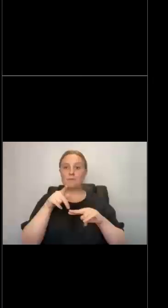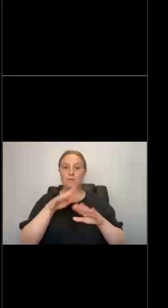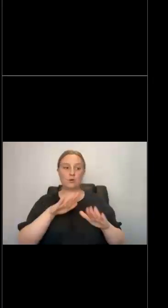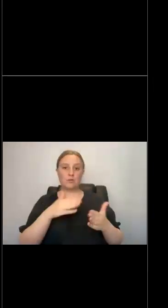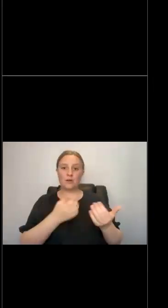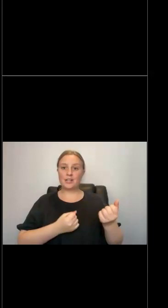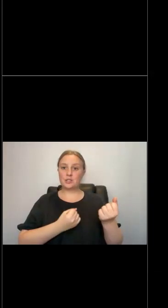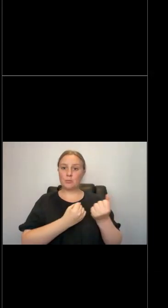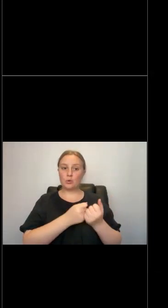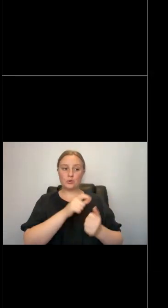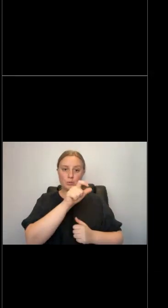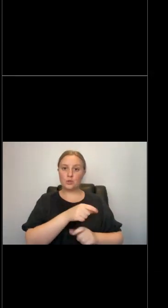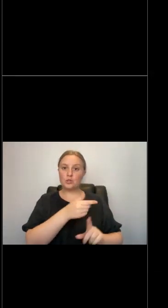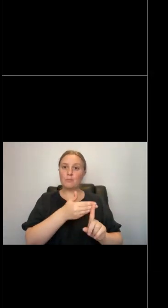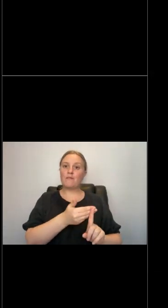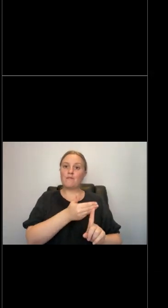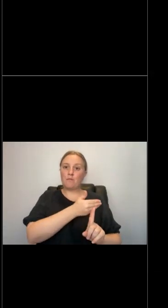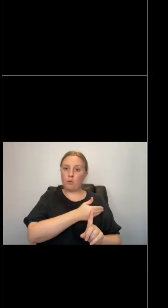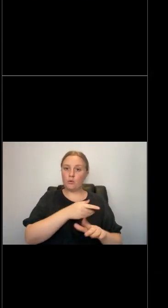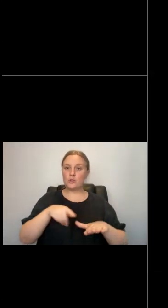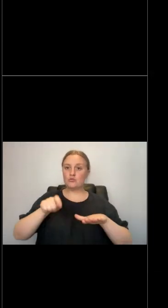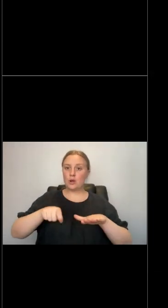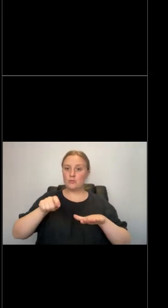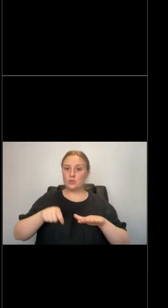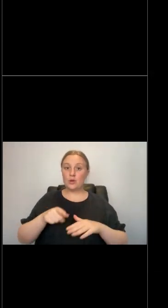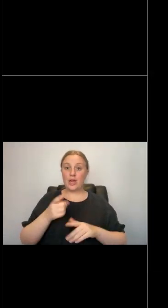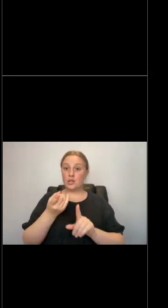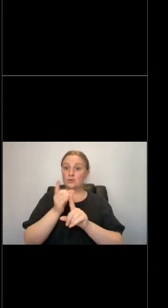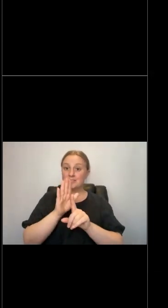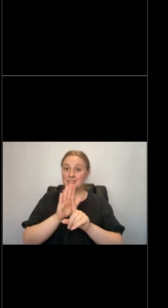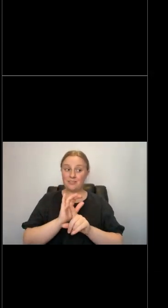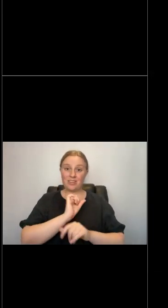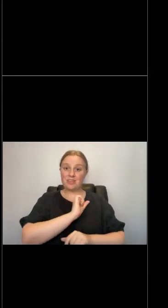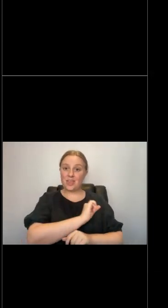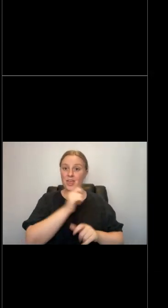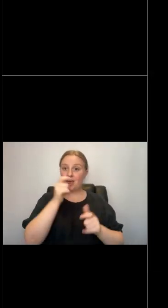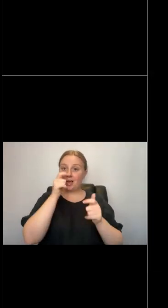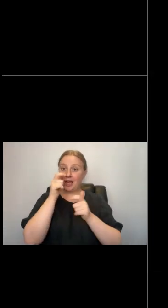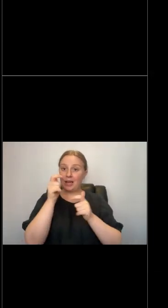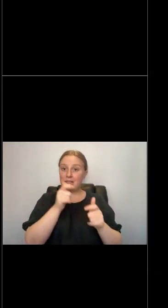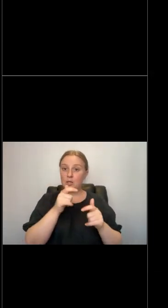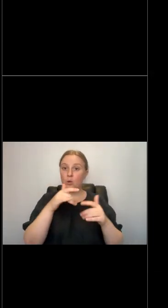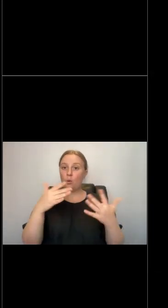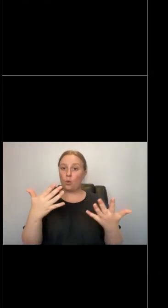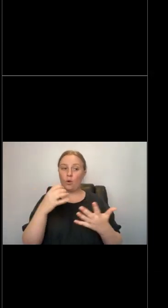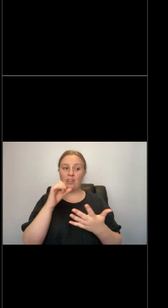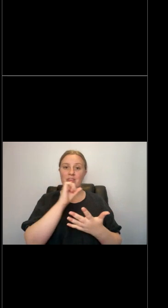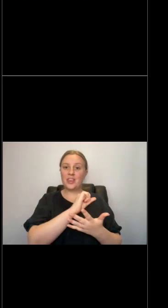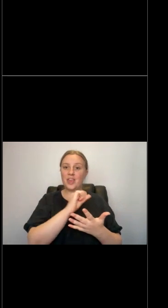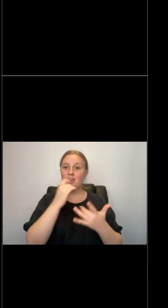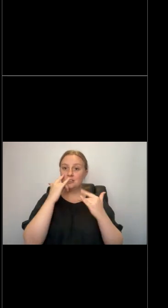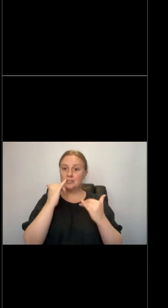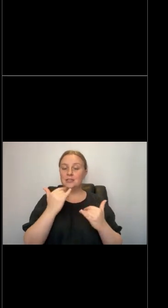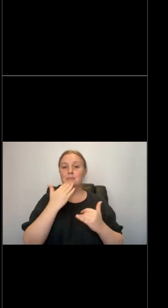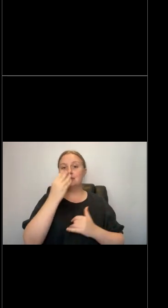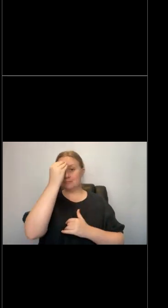that you inform the tribunal of your appointment so that they can ensure you also get a notice of the hearing.